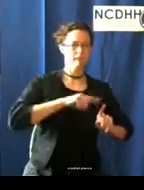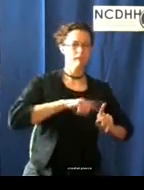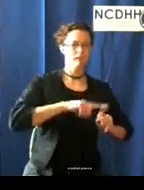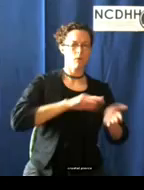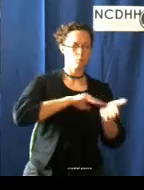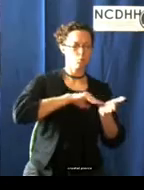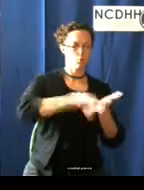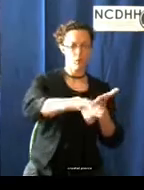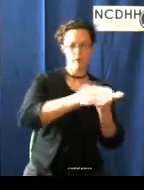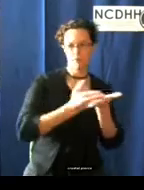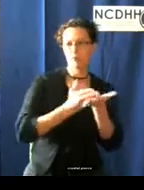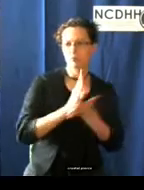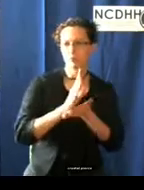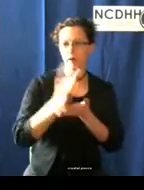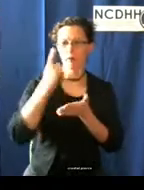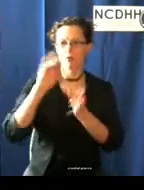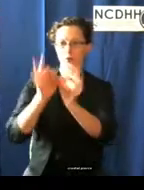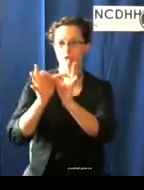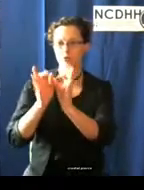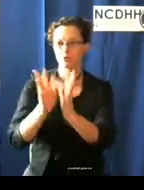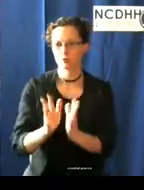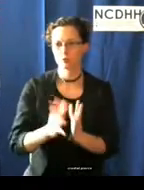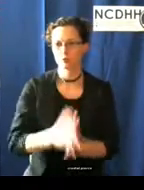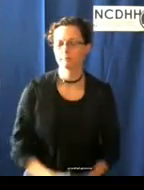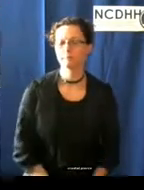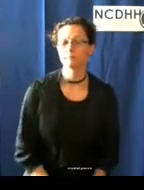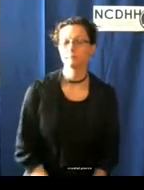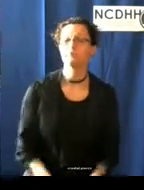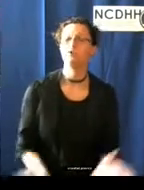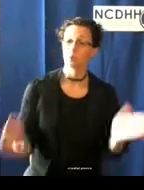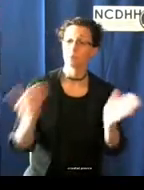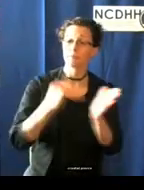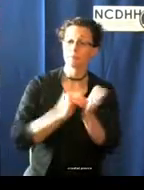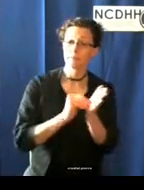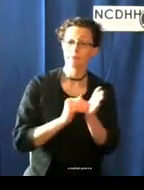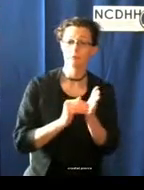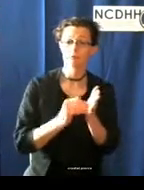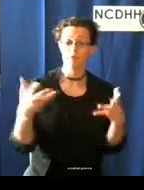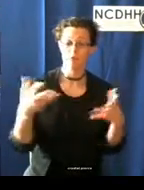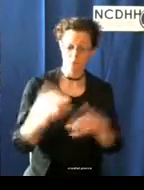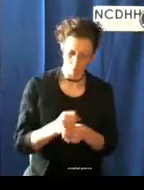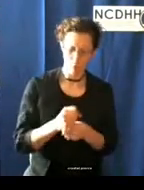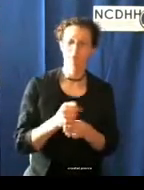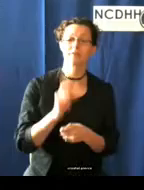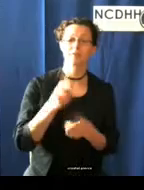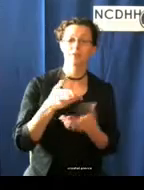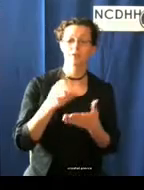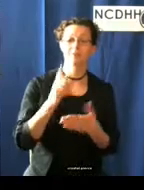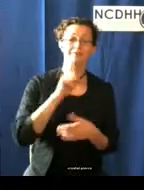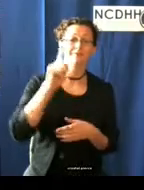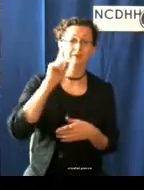SO TO RECAP IS THE RIGHT OF A DEAF OR HARD OF HEARING PERSON TO AN INTERPRETER